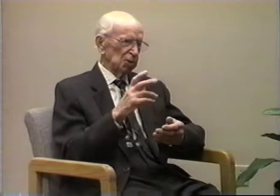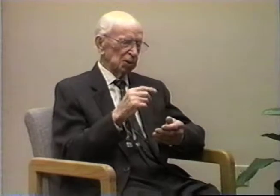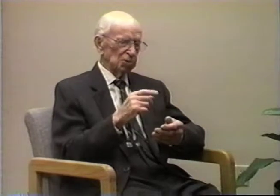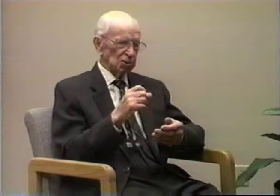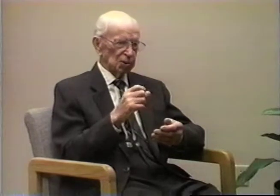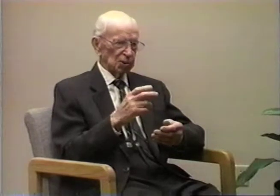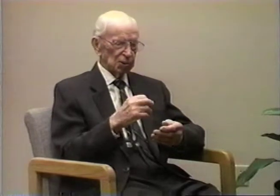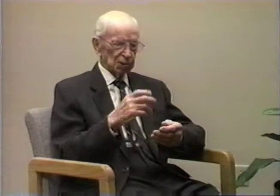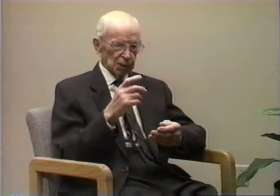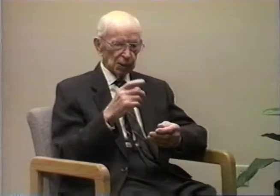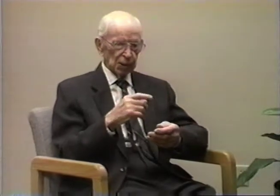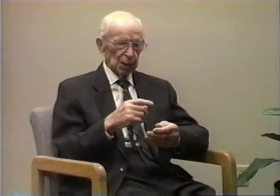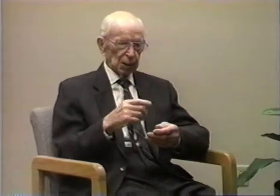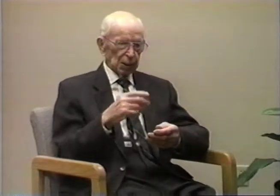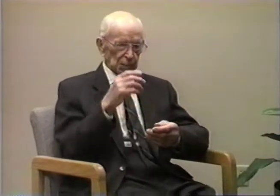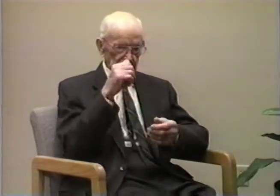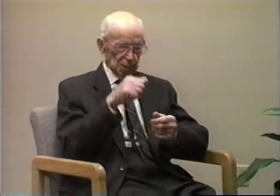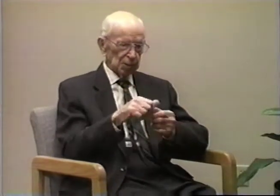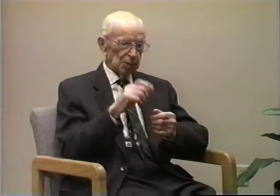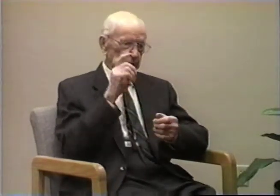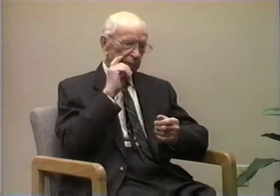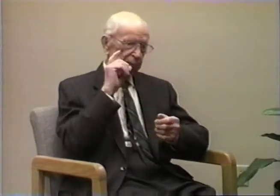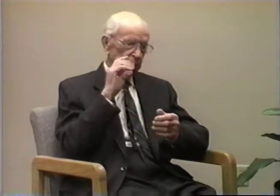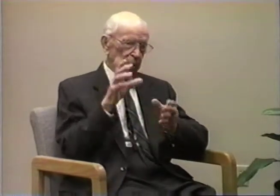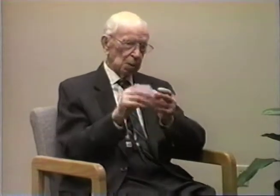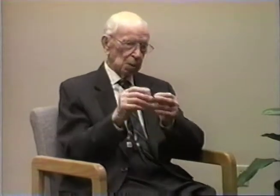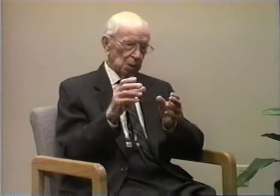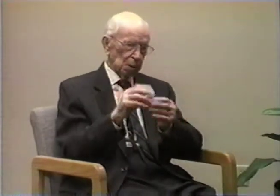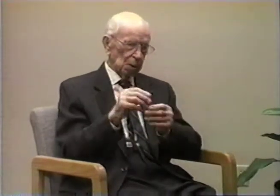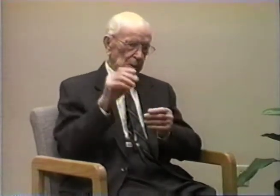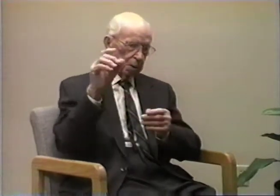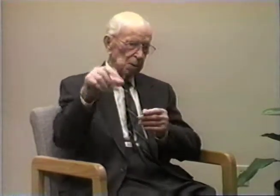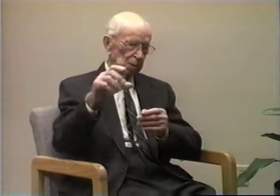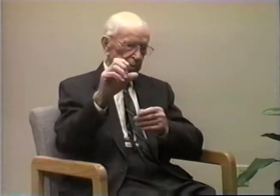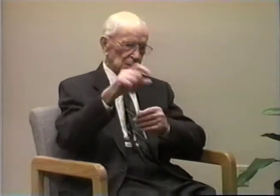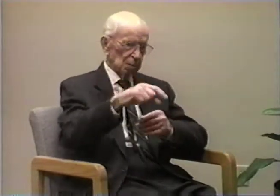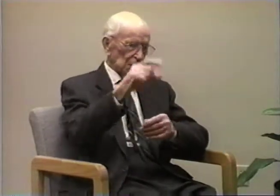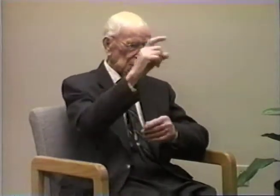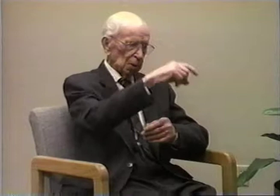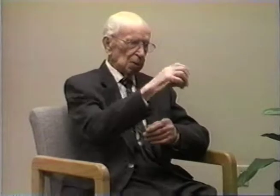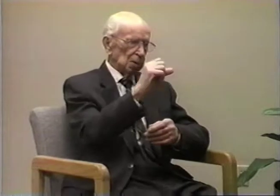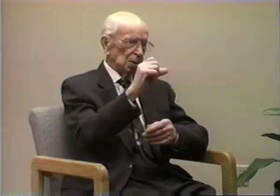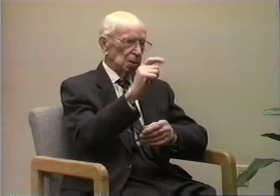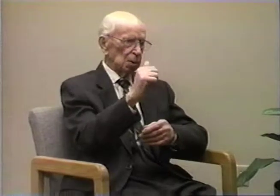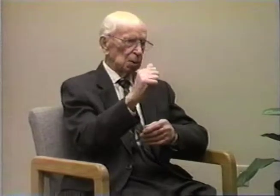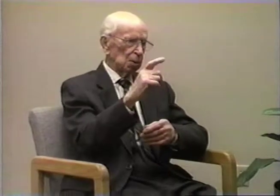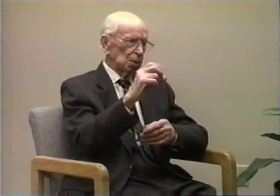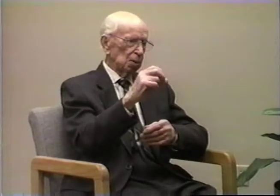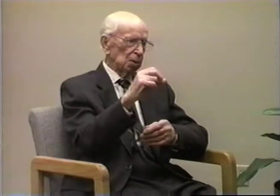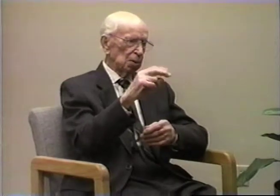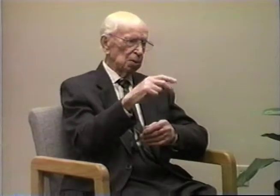She wanted to establish a memorial in his name.